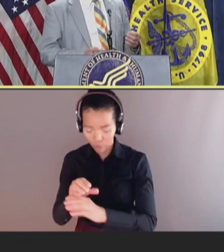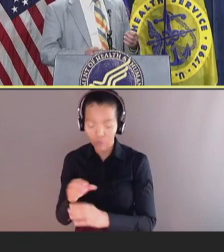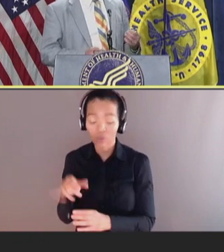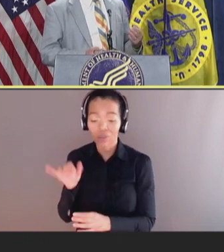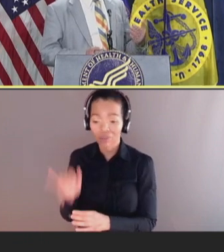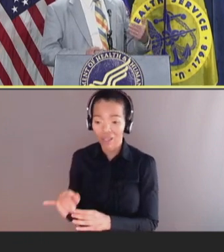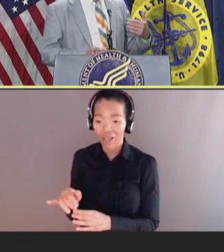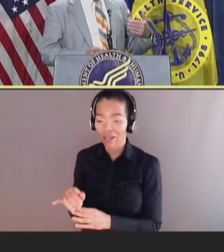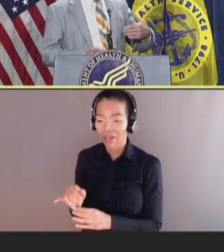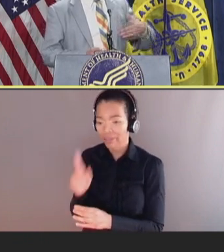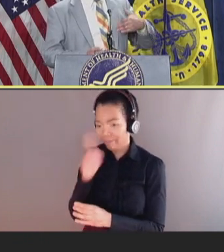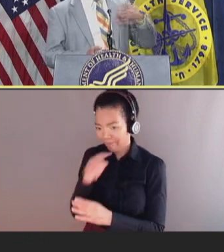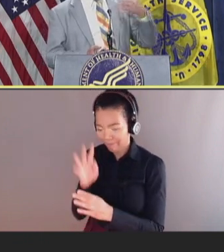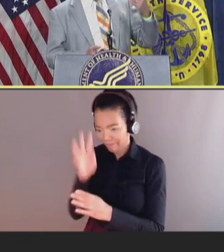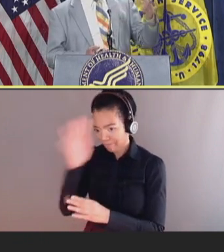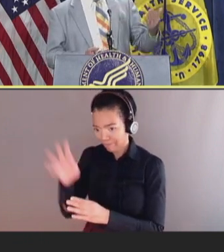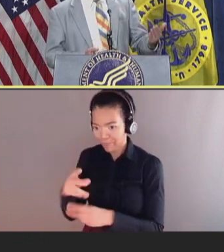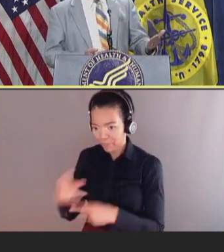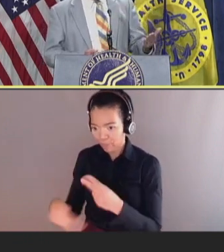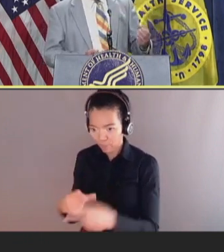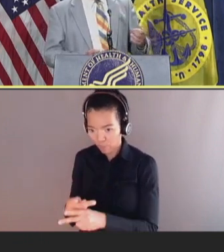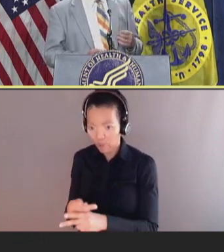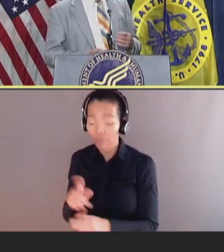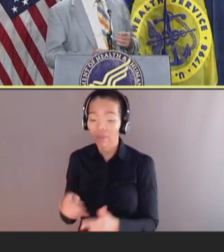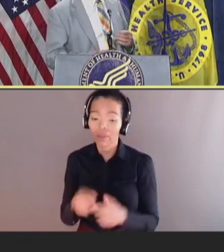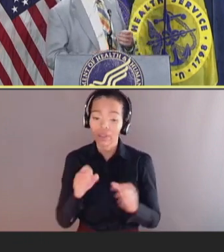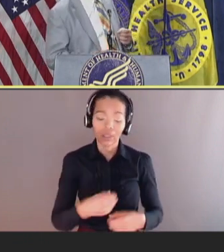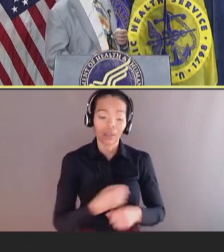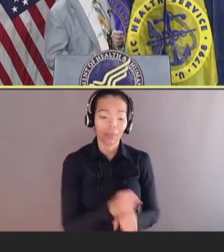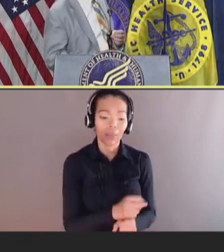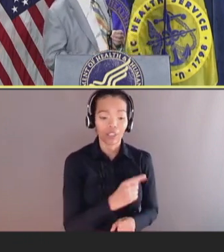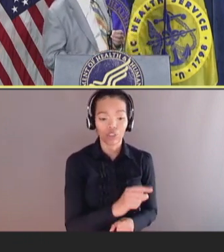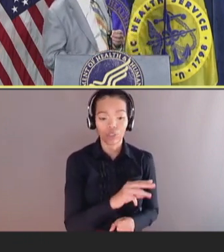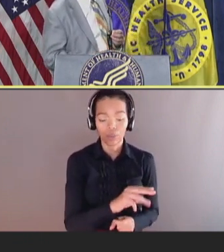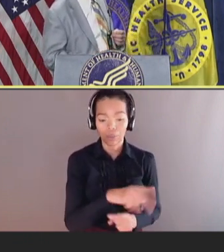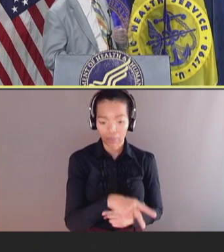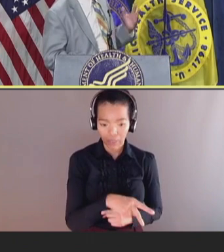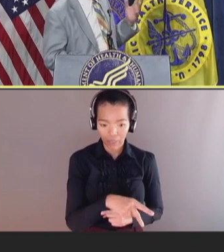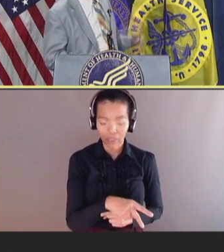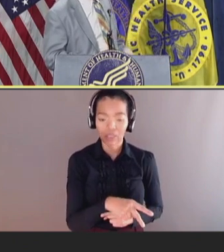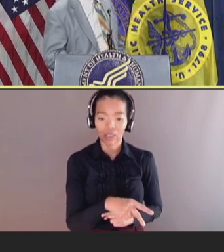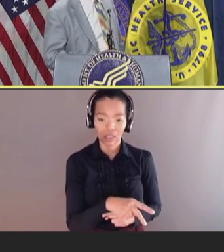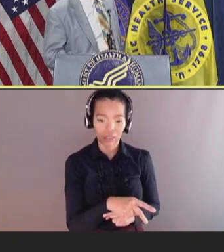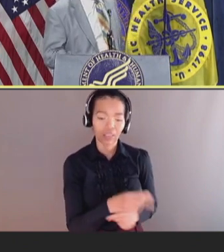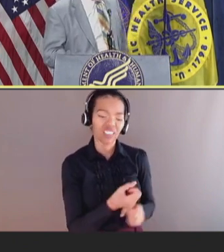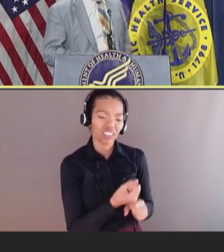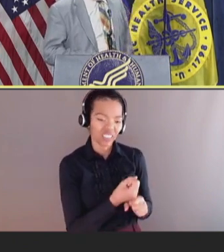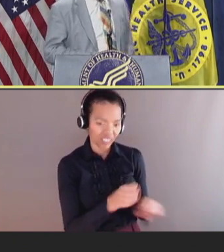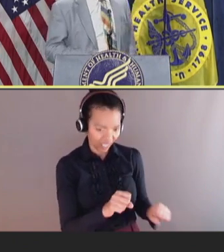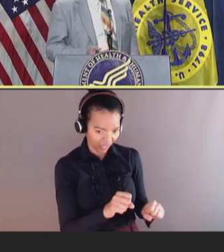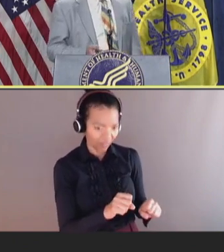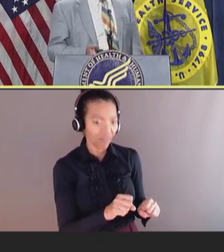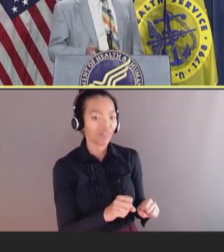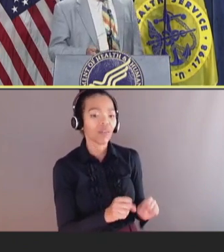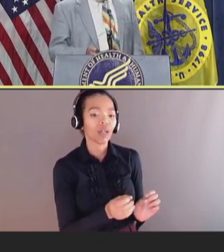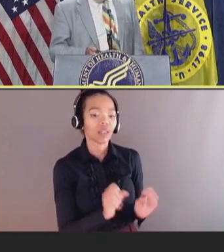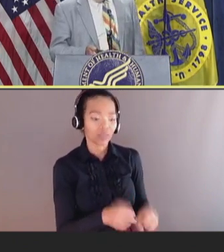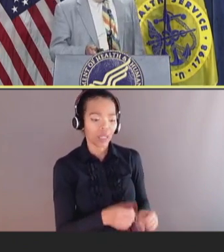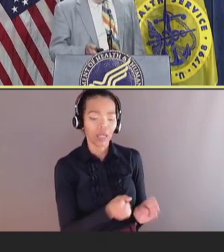that we could then make in GMP safe mass production and go into clinical trials,